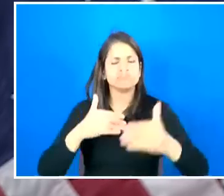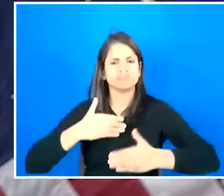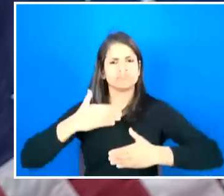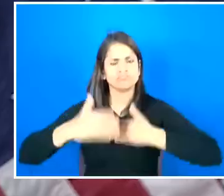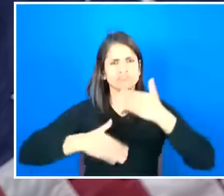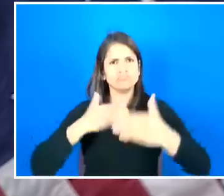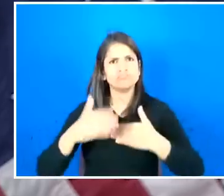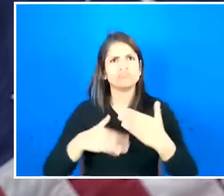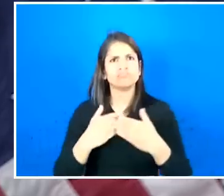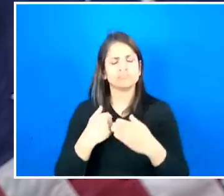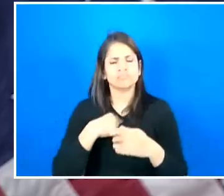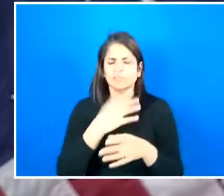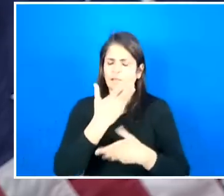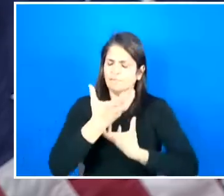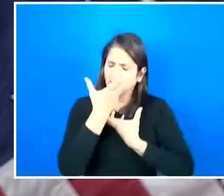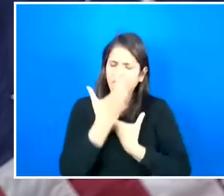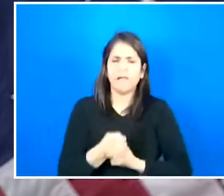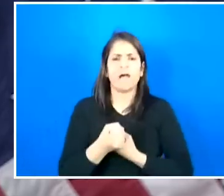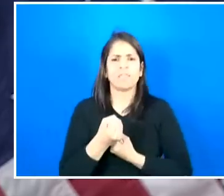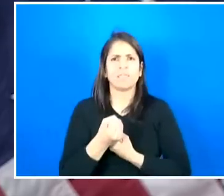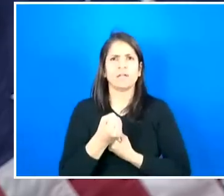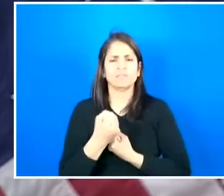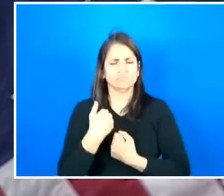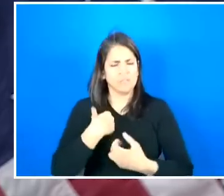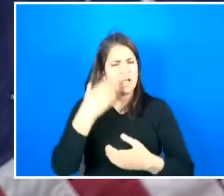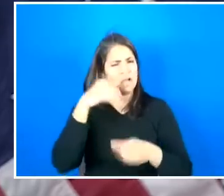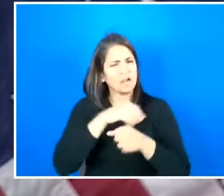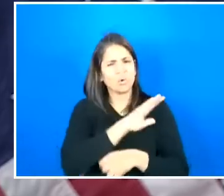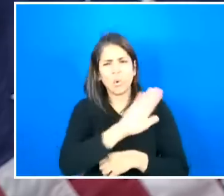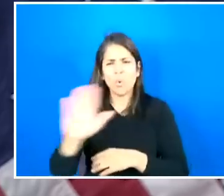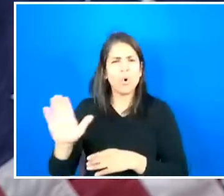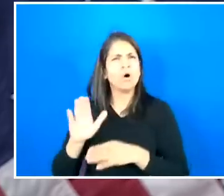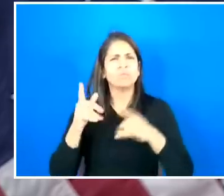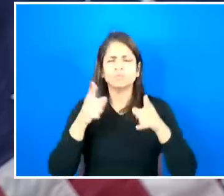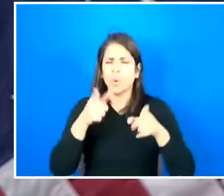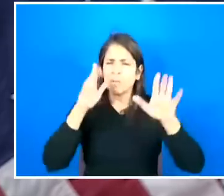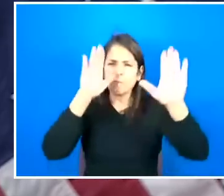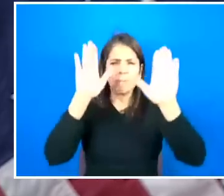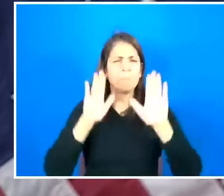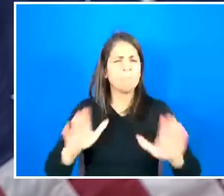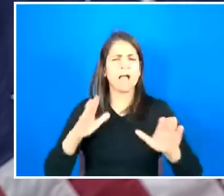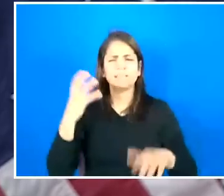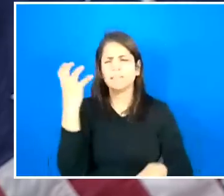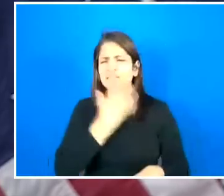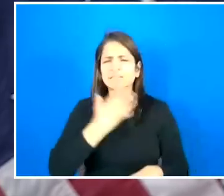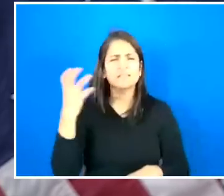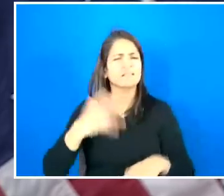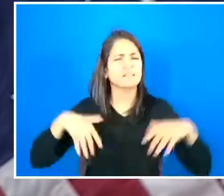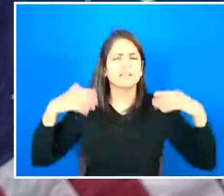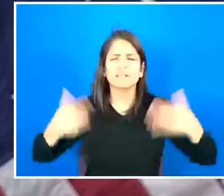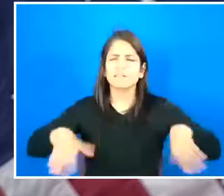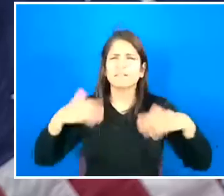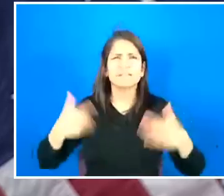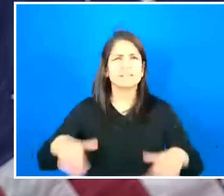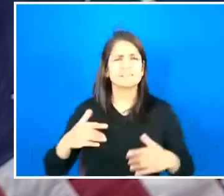STEP OF THE WAY. I HAVE FAITH IN YOU, I REALLY DO. I HAVE SPENT THE LAST SIX YEARS GOING TO NEW YORK CITY PUBLIC